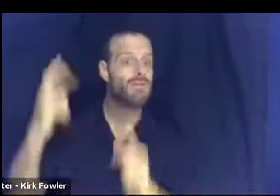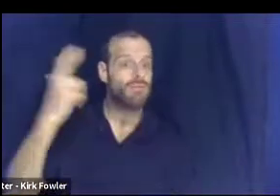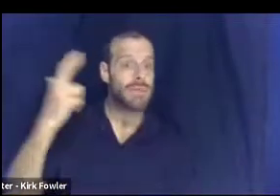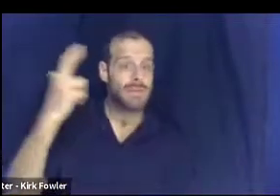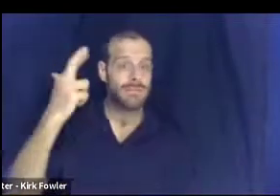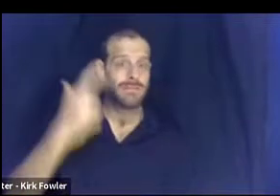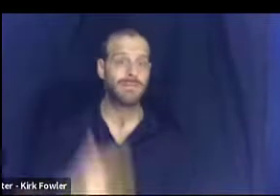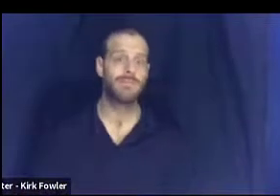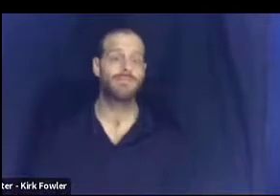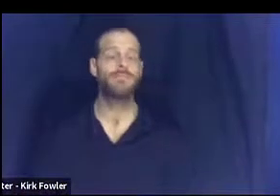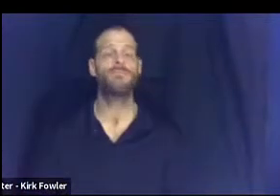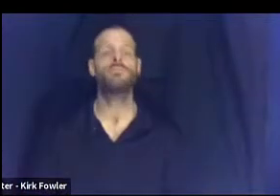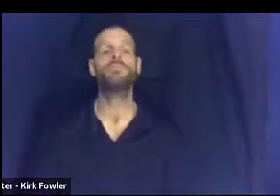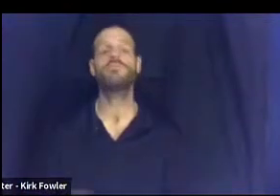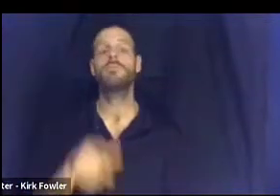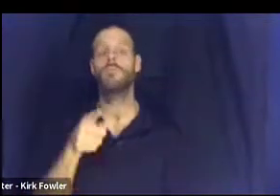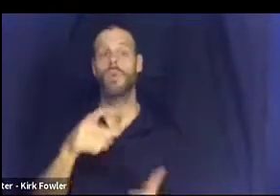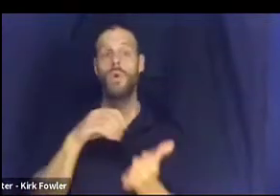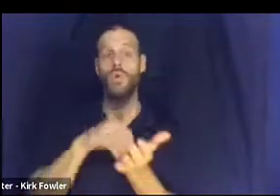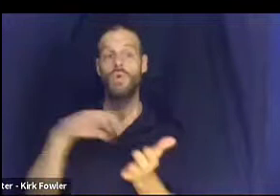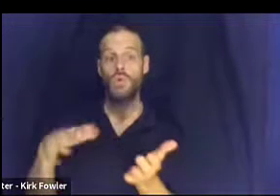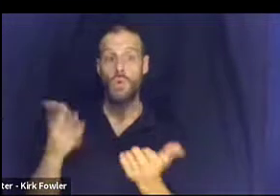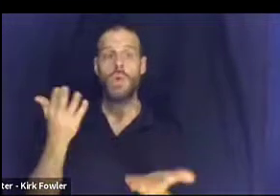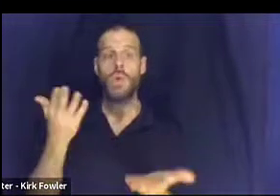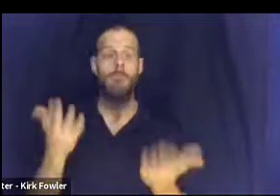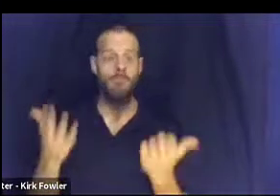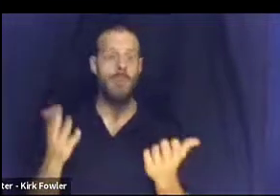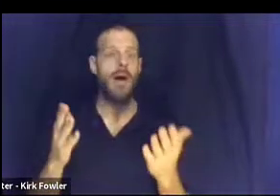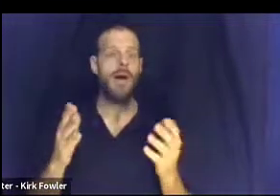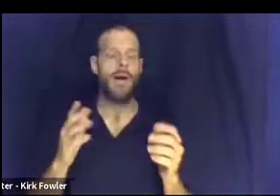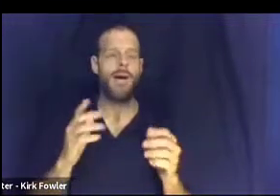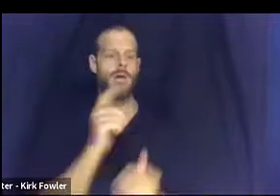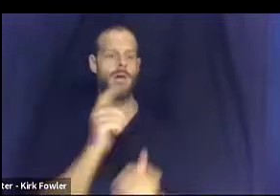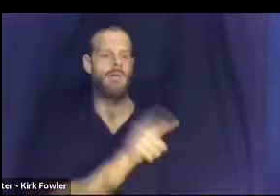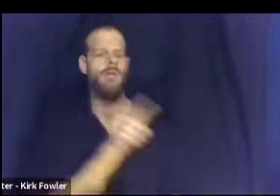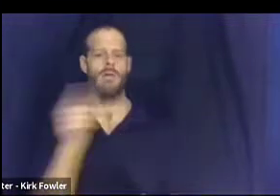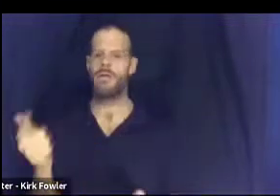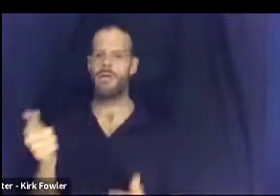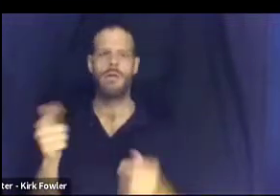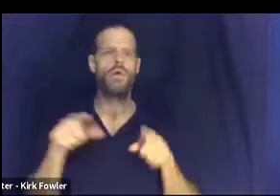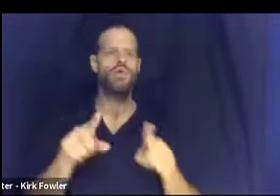The student may shift modes throughout the day because of the context,